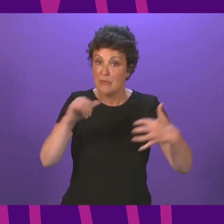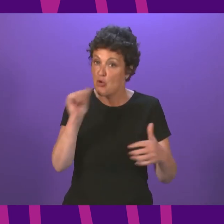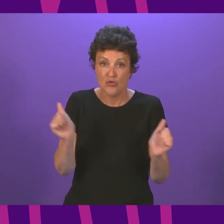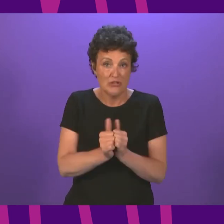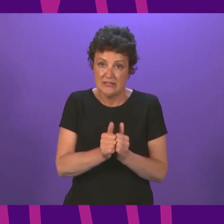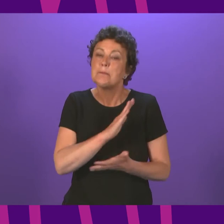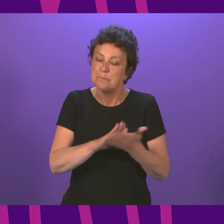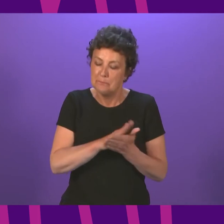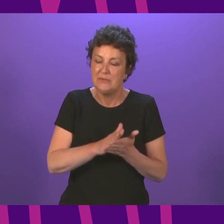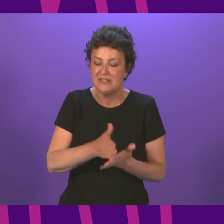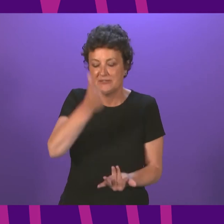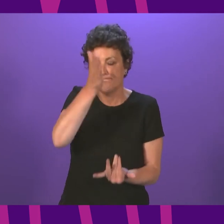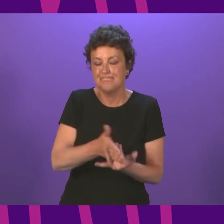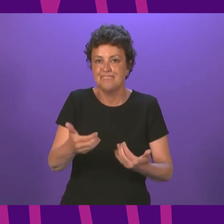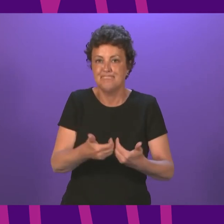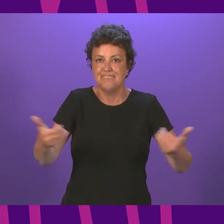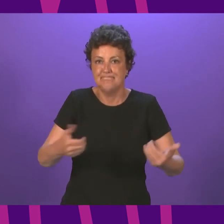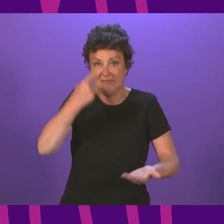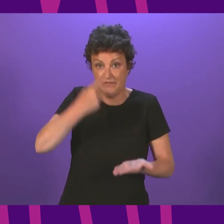There will be a division. On a point of order, Presiding Officer. My voting app froze; I would have voted no. Thank you Ms Somerville, we have recorded that.